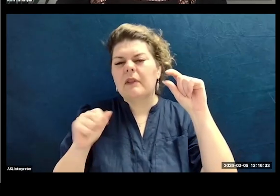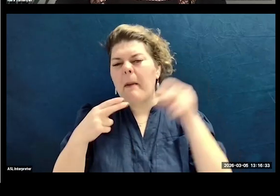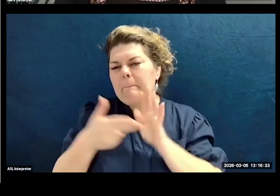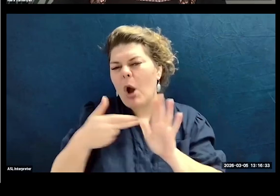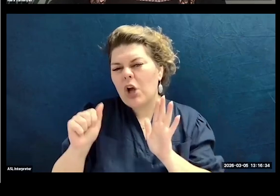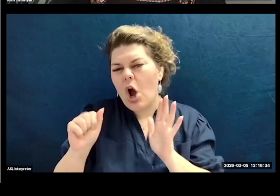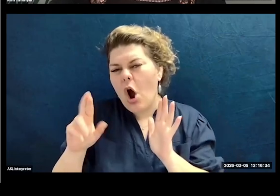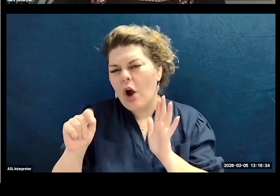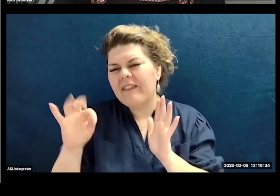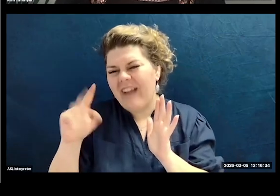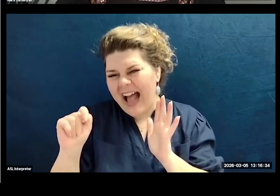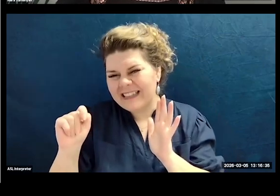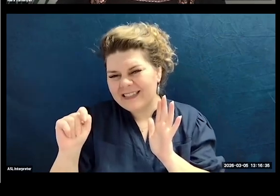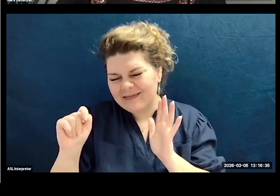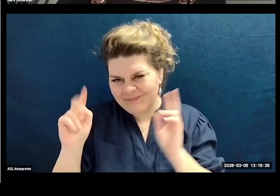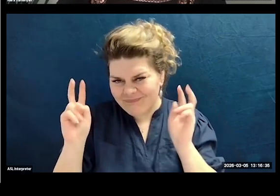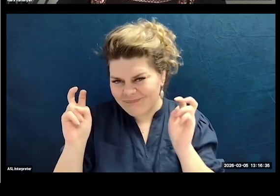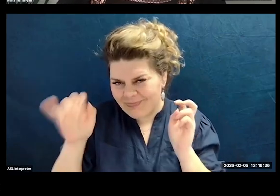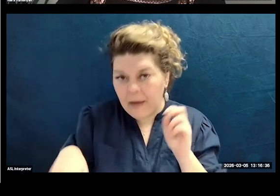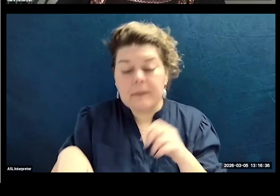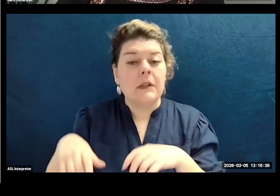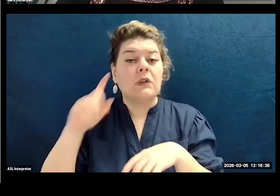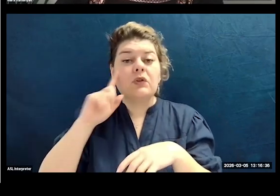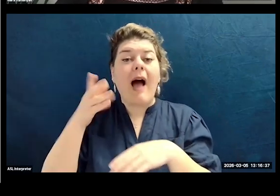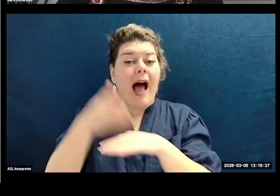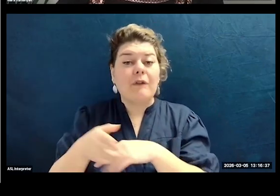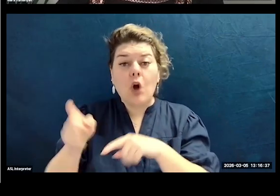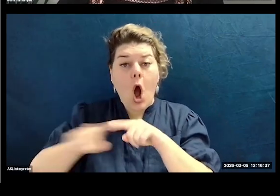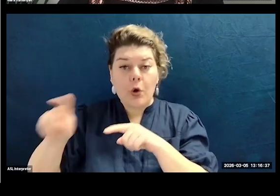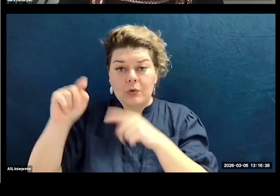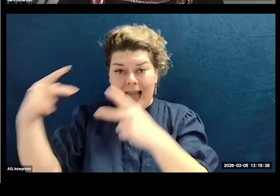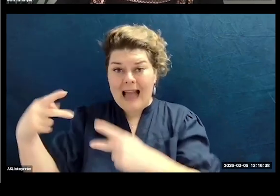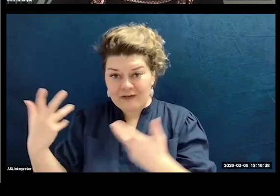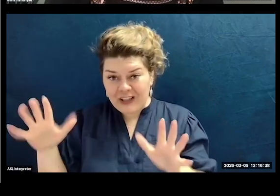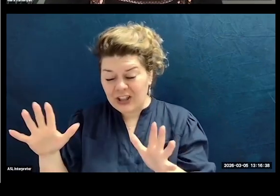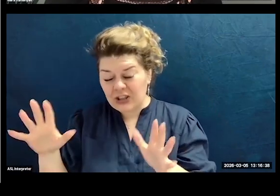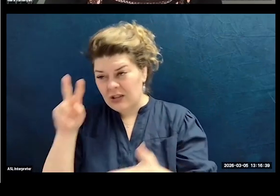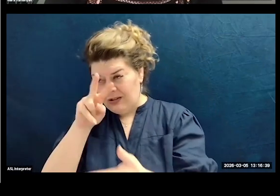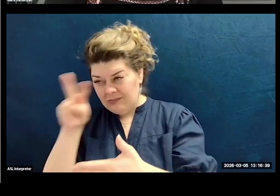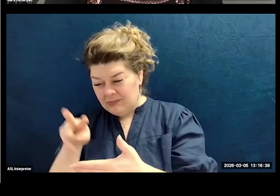So, that means you need to carefully check after auto-tagging to remove this repeated information